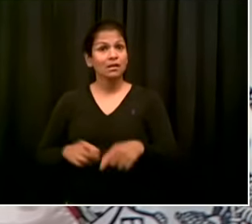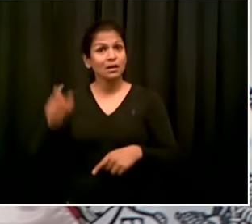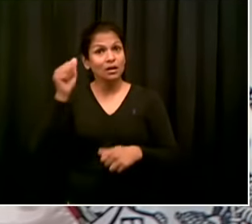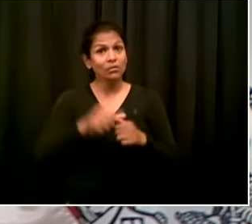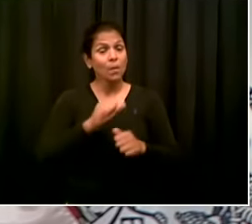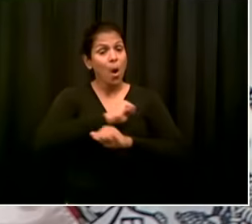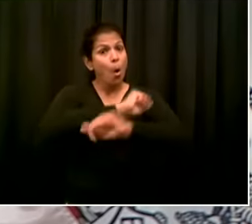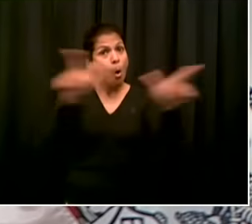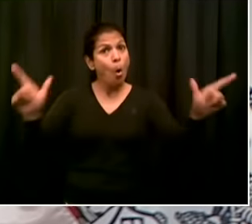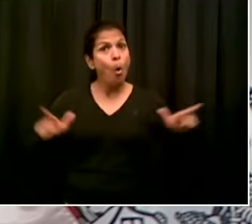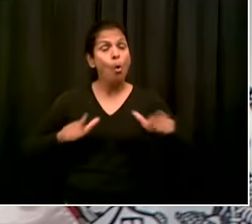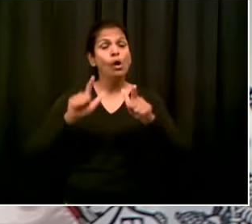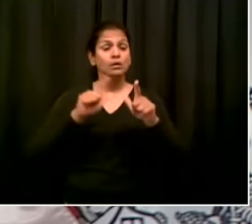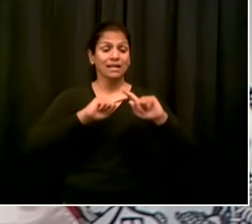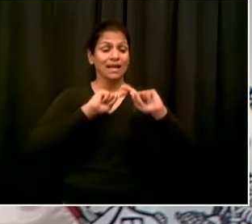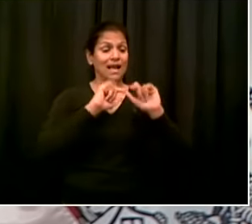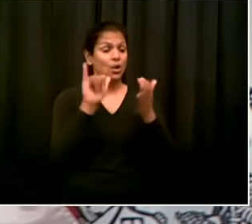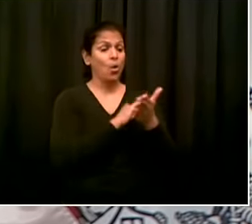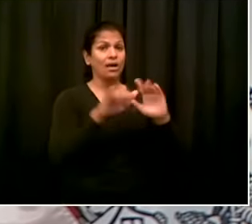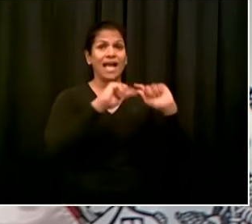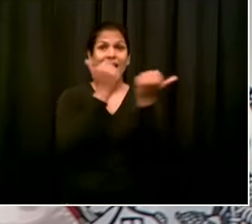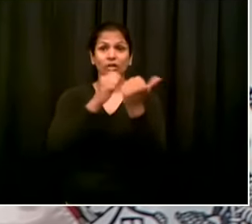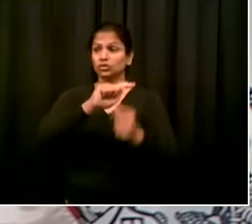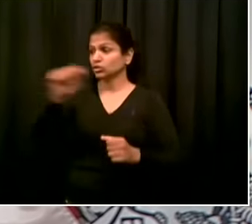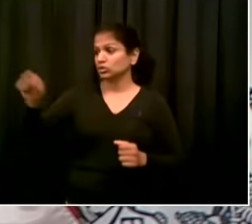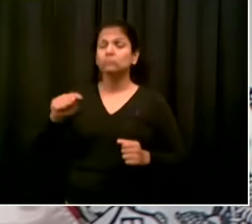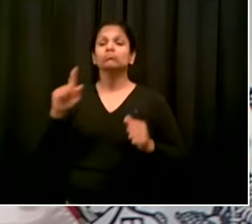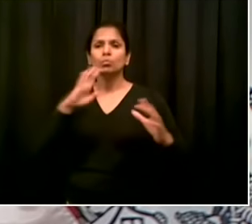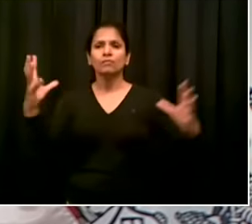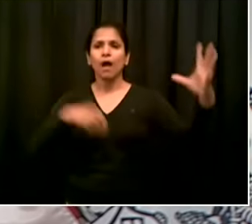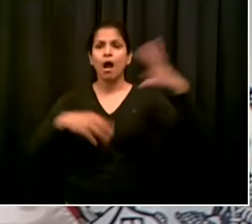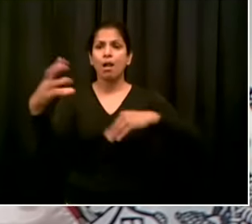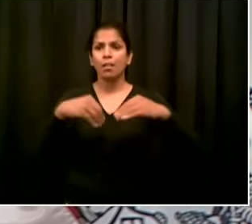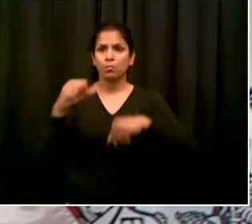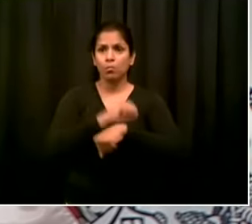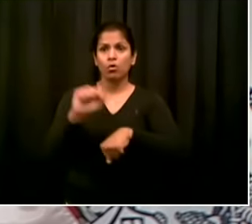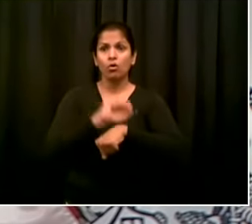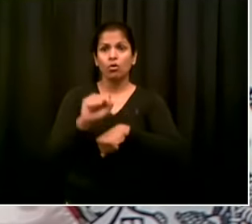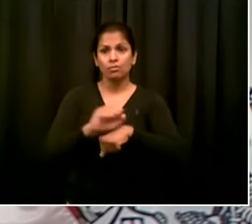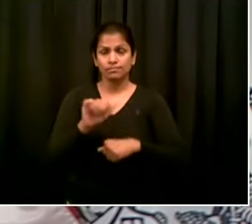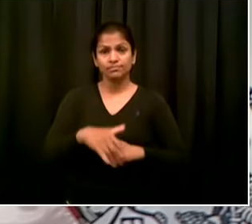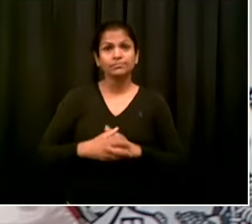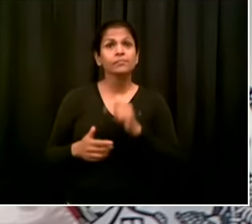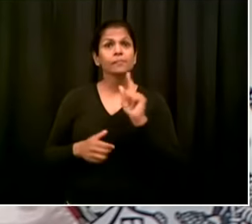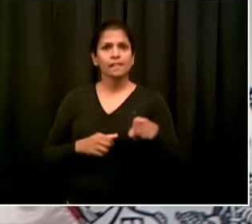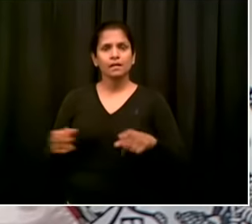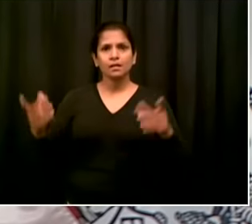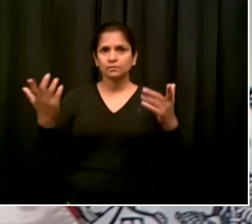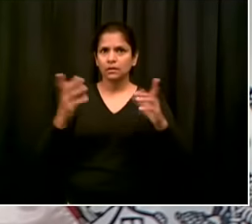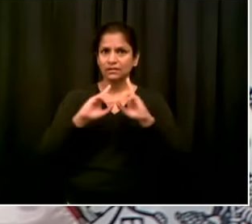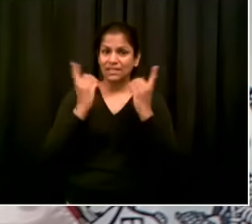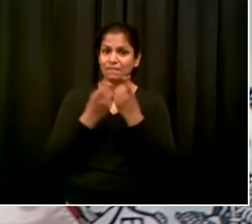HAV BEEEN IN CONSTANT TOUCH WITH COMMUNITY LEADERS. A LOT OF PUBLIC INFORMATION WAS PUT OUT IN THE COURSE OF LAST